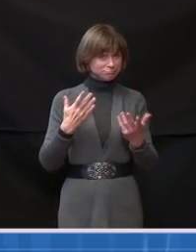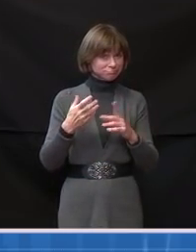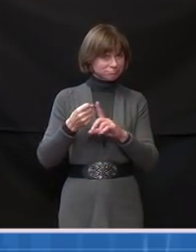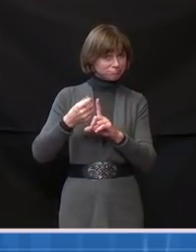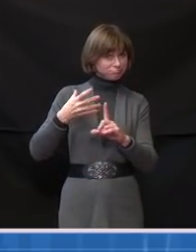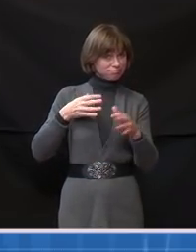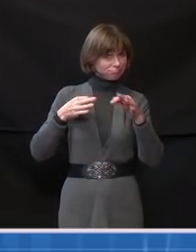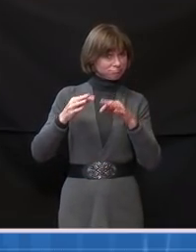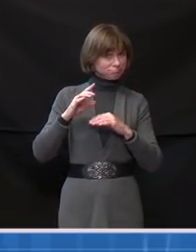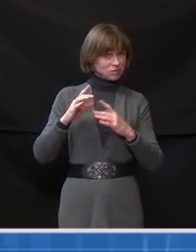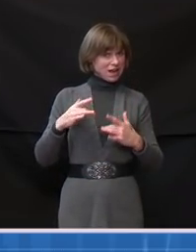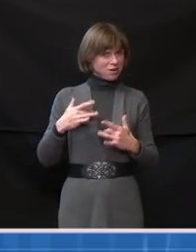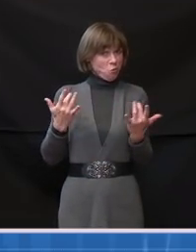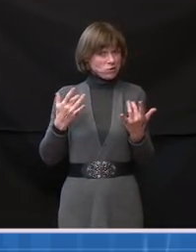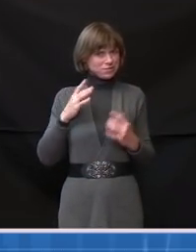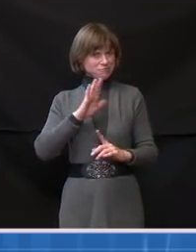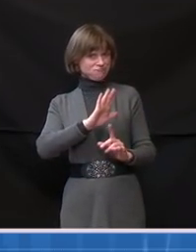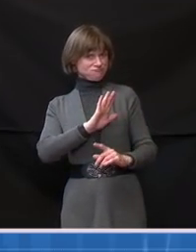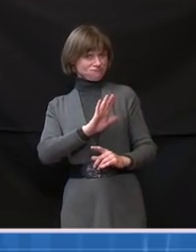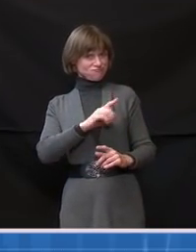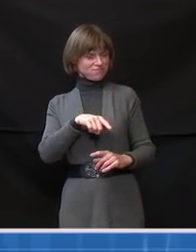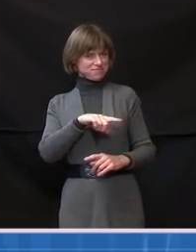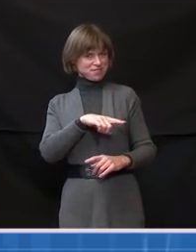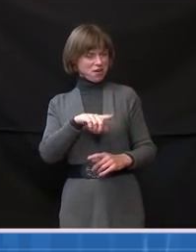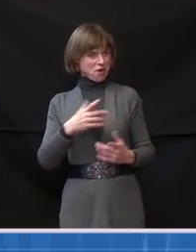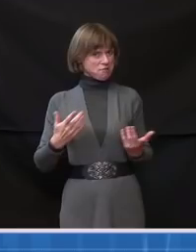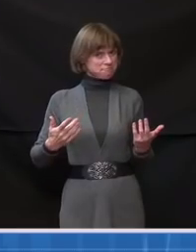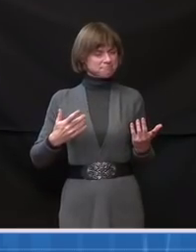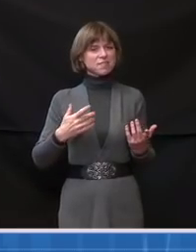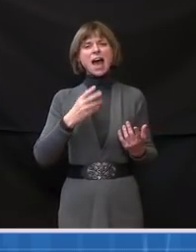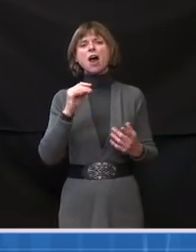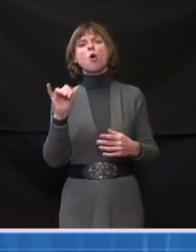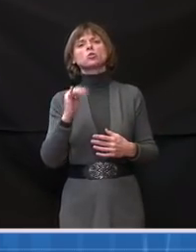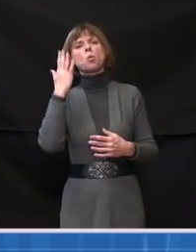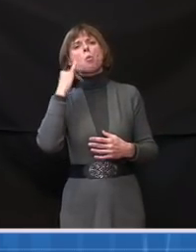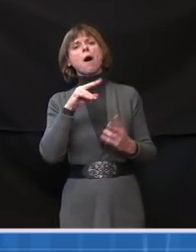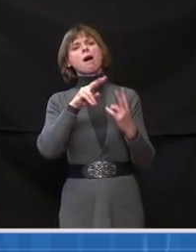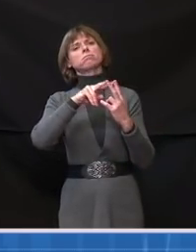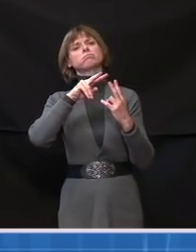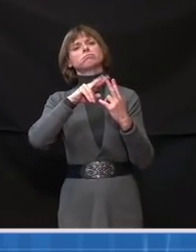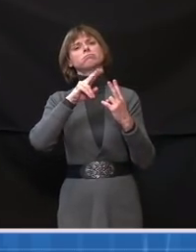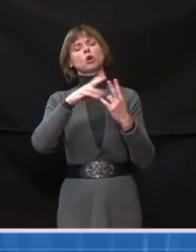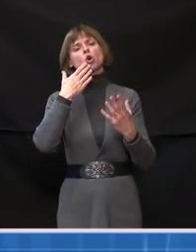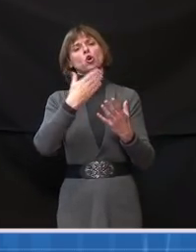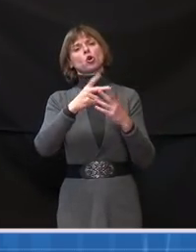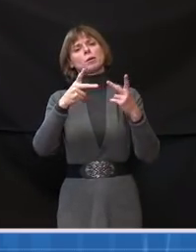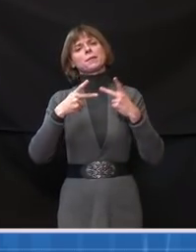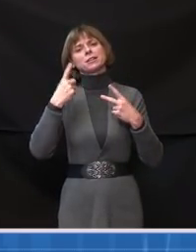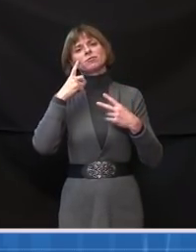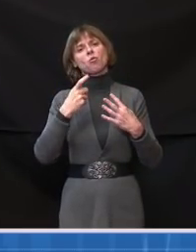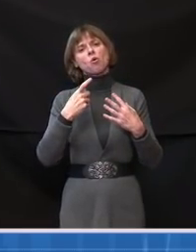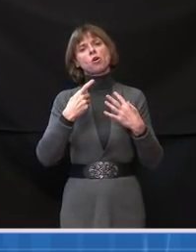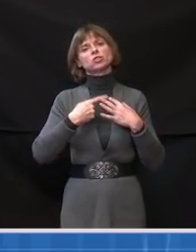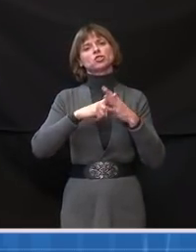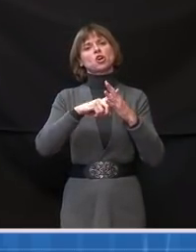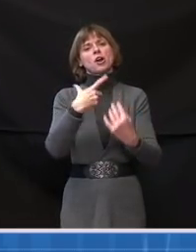Also, what, kind of, made them a good -- good places to launch those vaccination centers? And are there other cities that might be next,